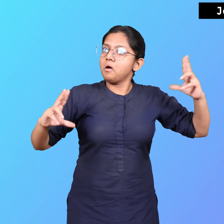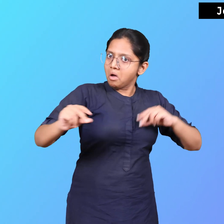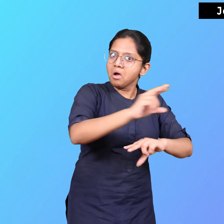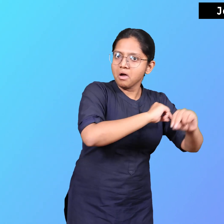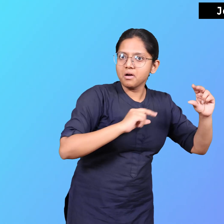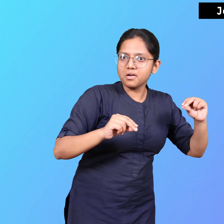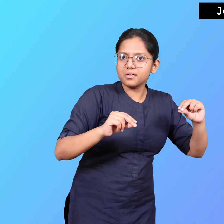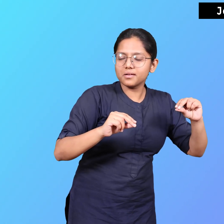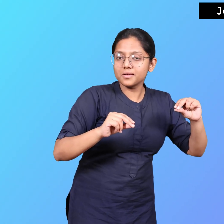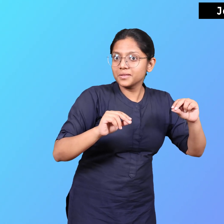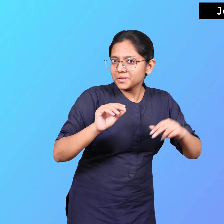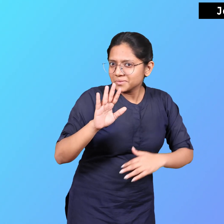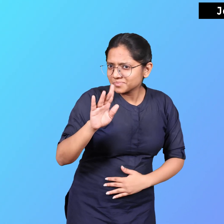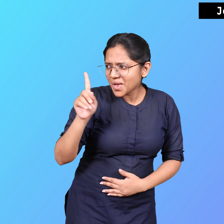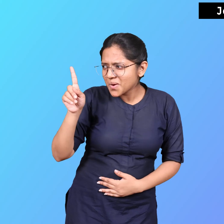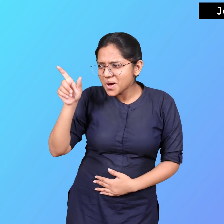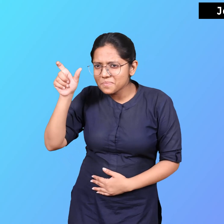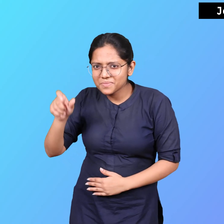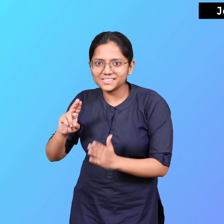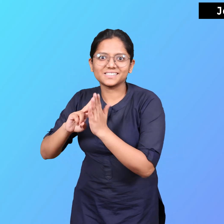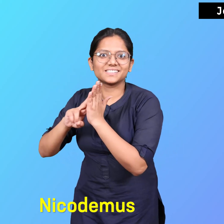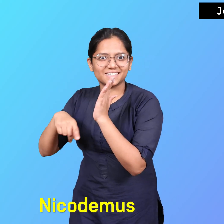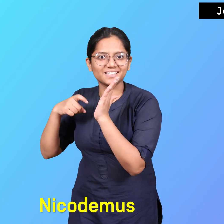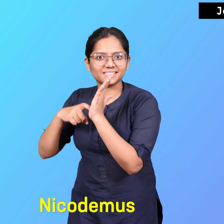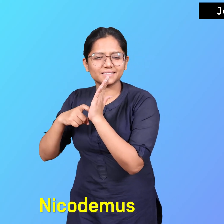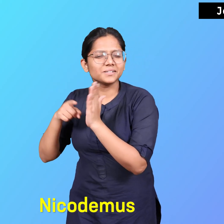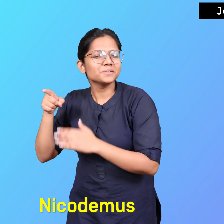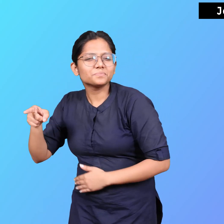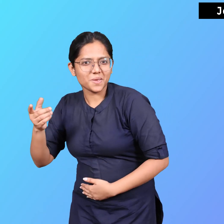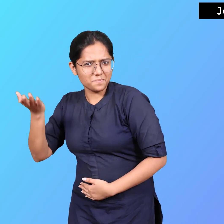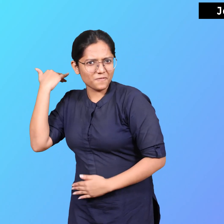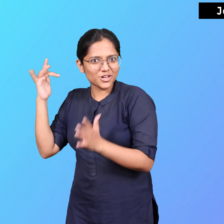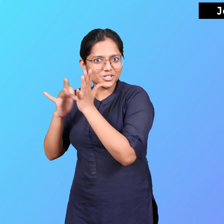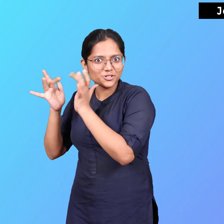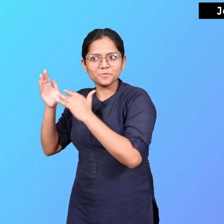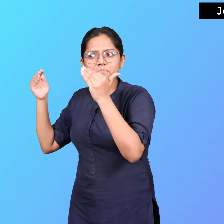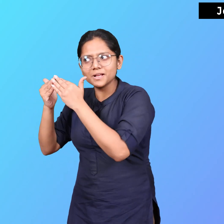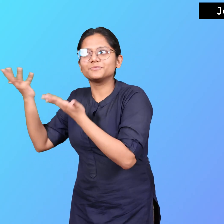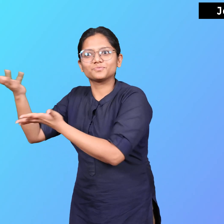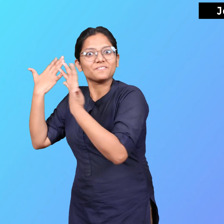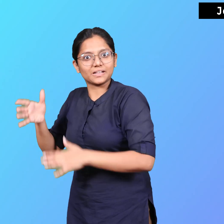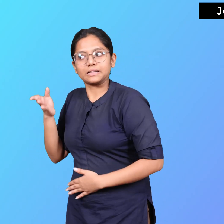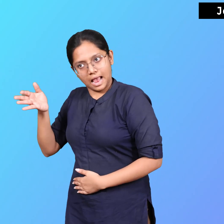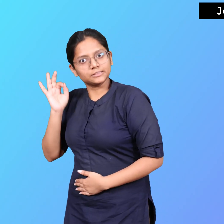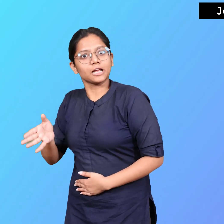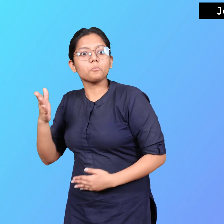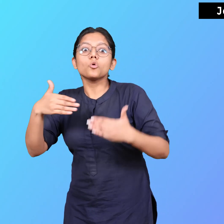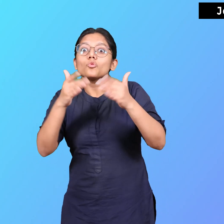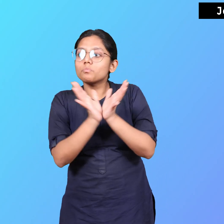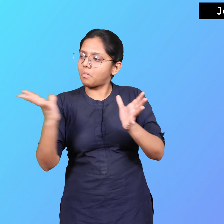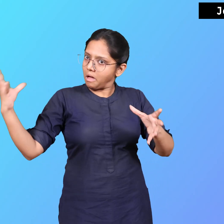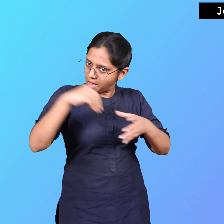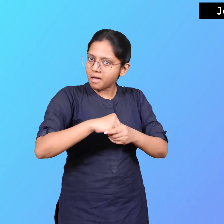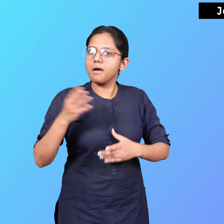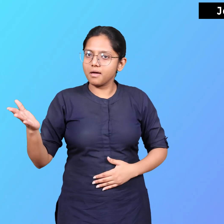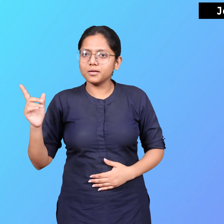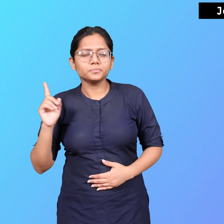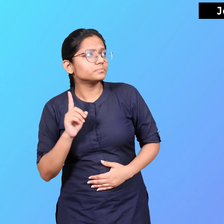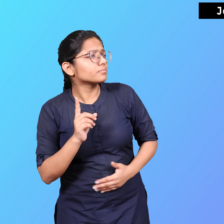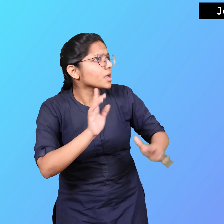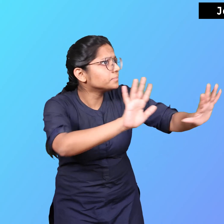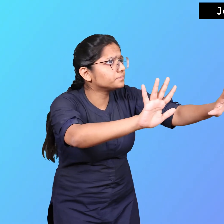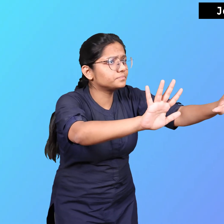But Nicodemus was there in that group. He was the one who had gone to see Jesus before. He said,